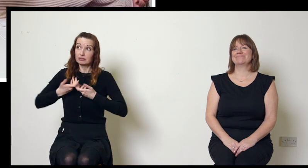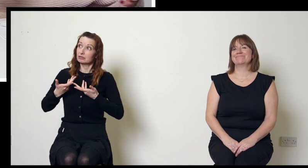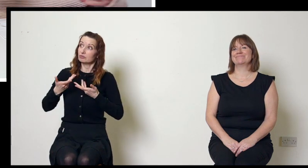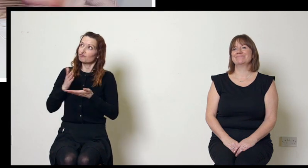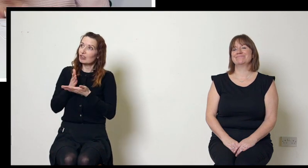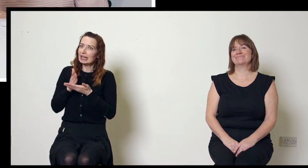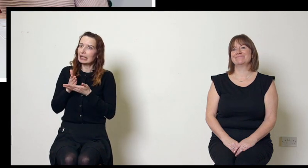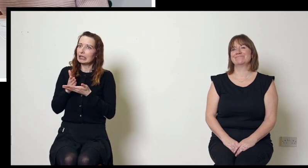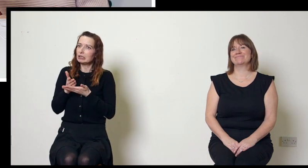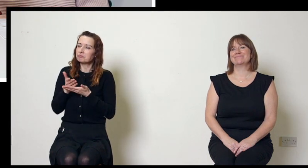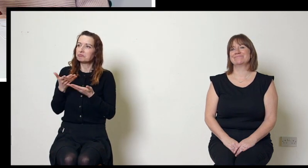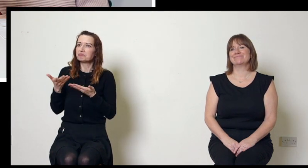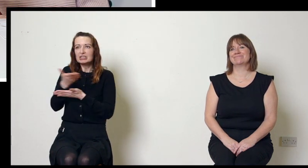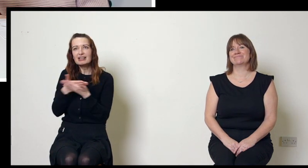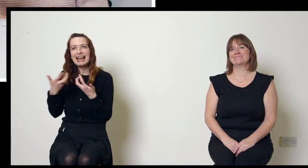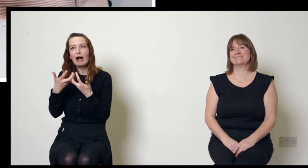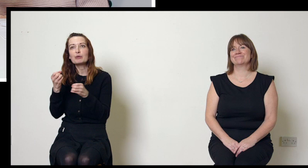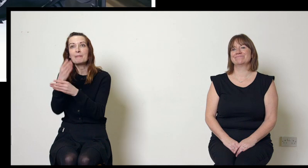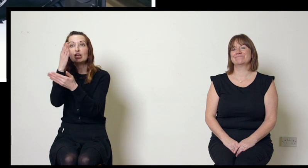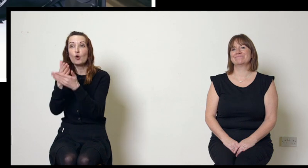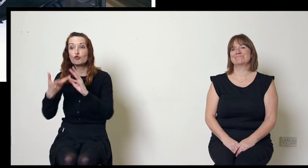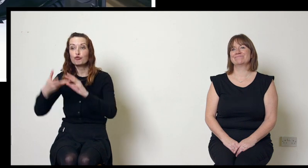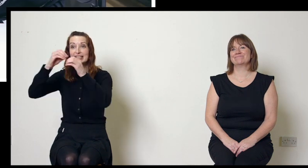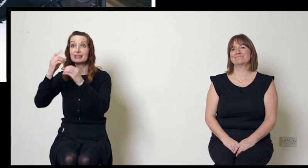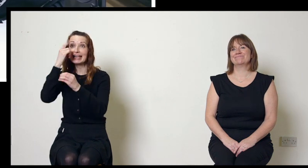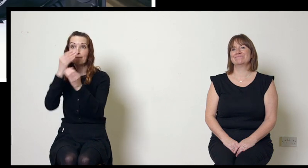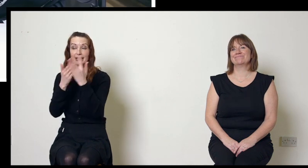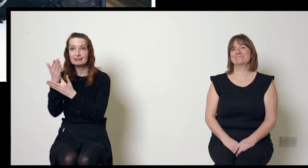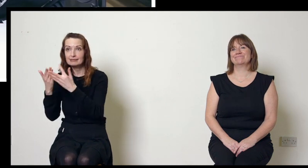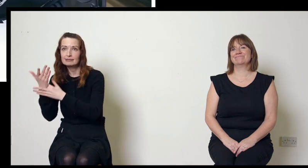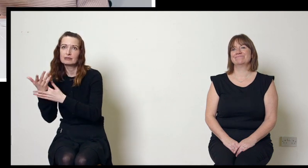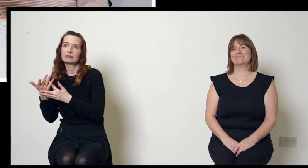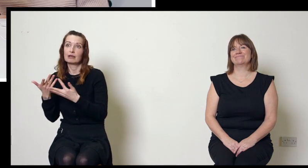how to make creativity accessible and actually that it's doable,